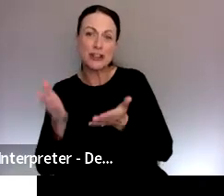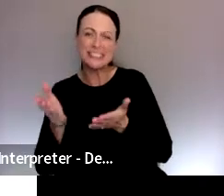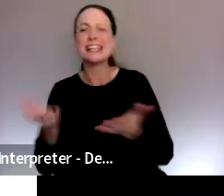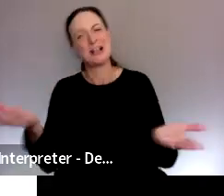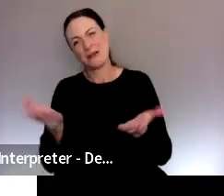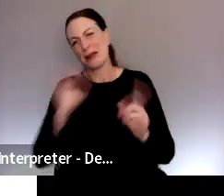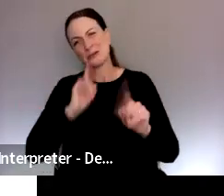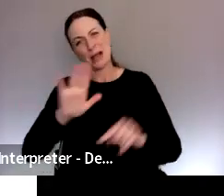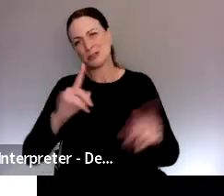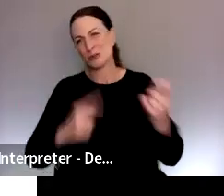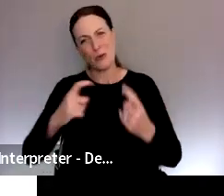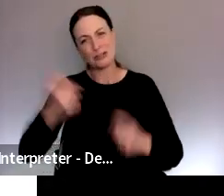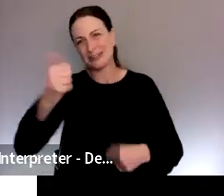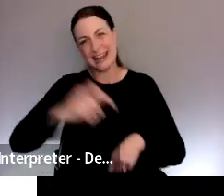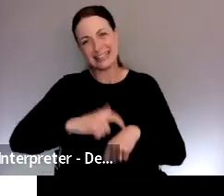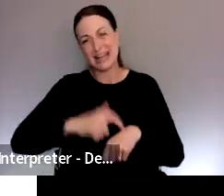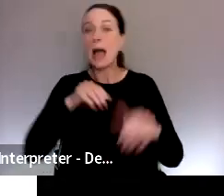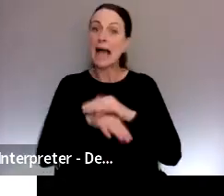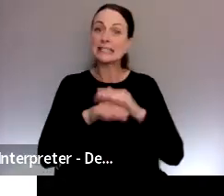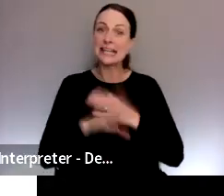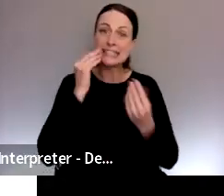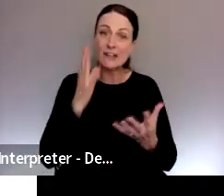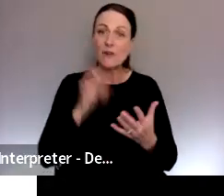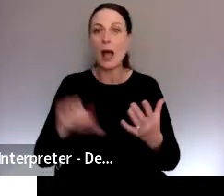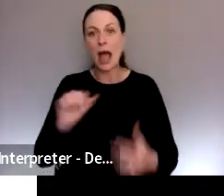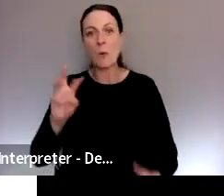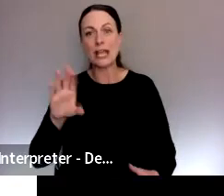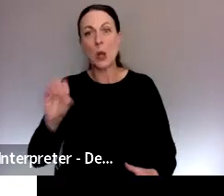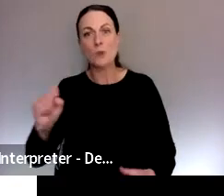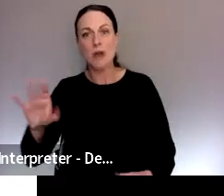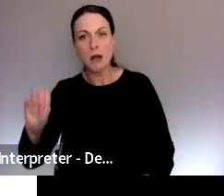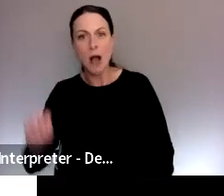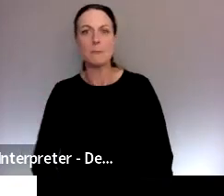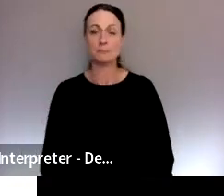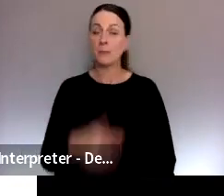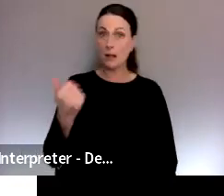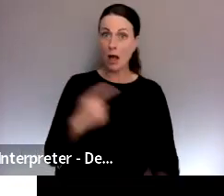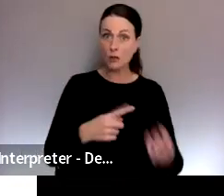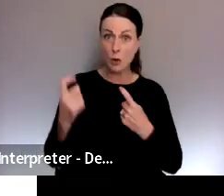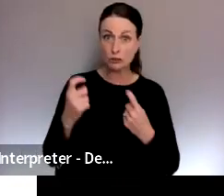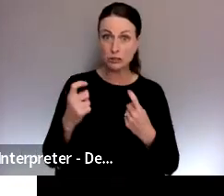and they're always here to answer your questions at accessinfo@theweco.com. Any other questions?